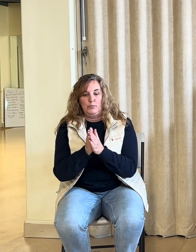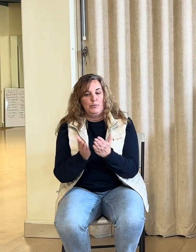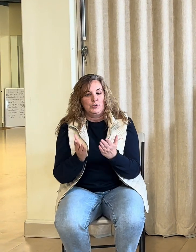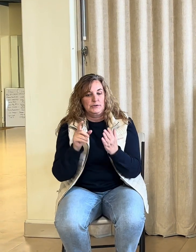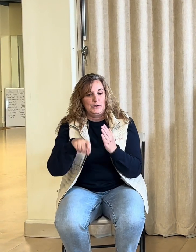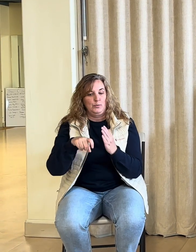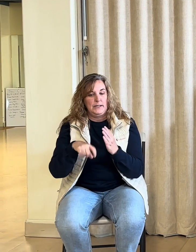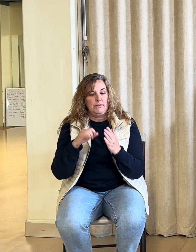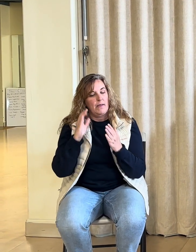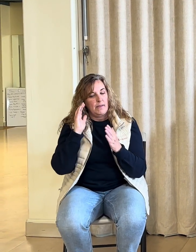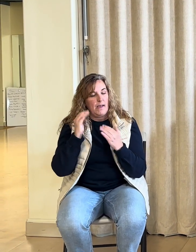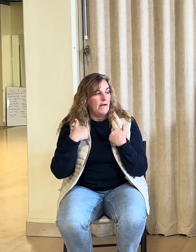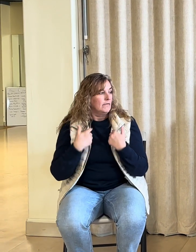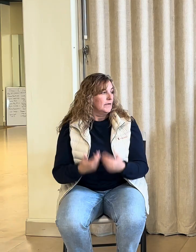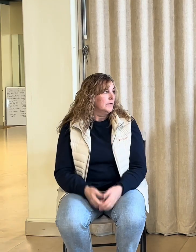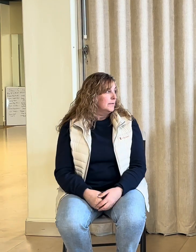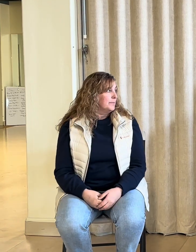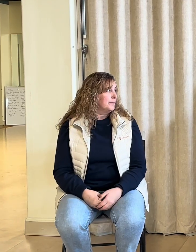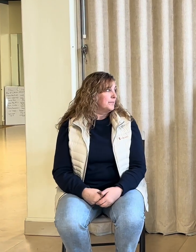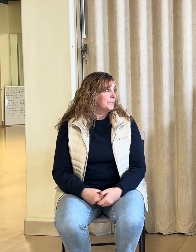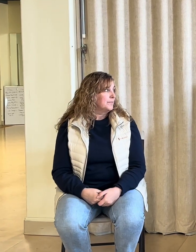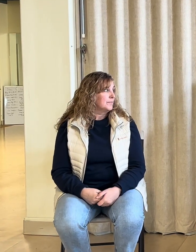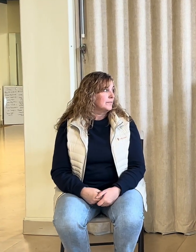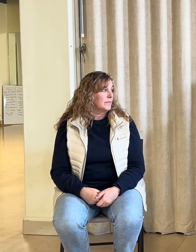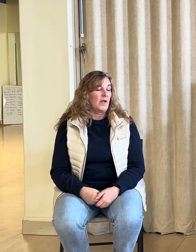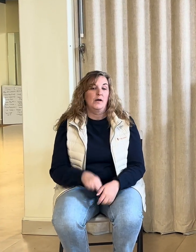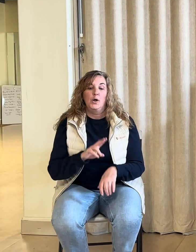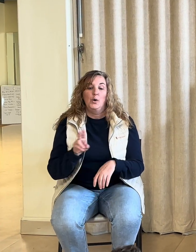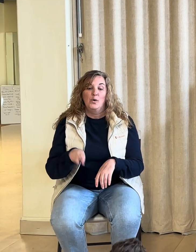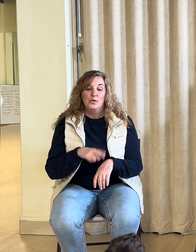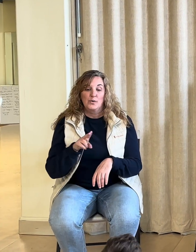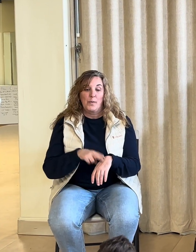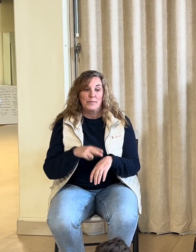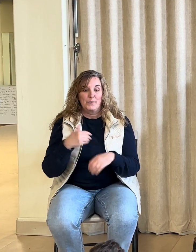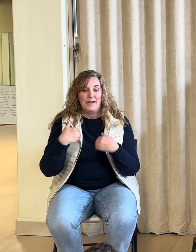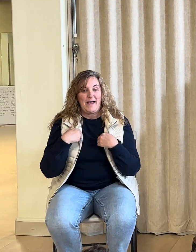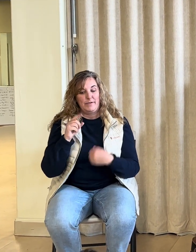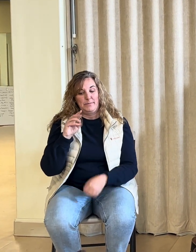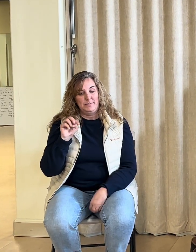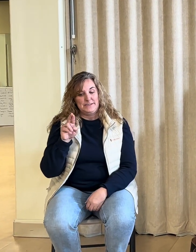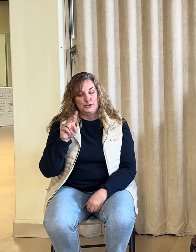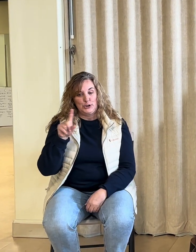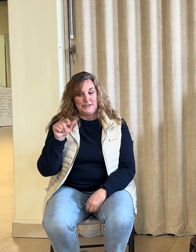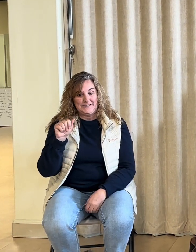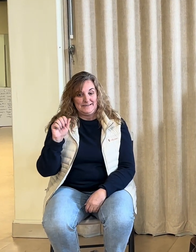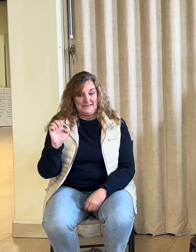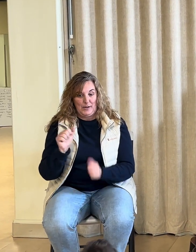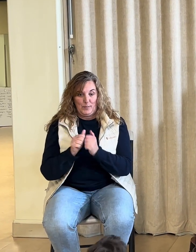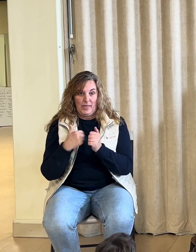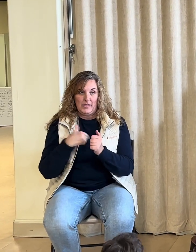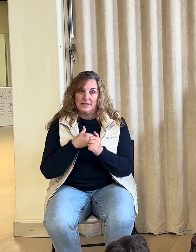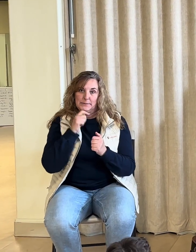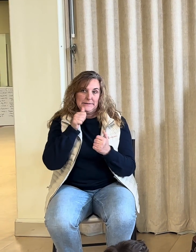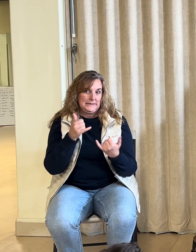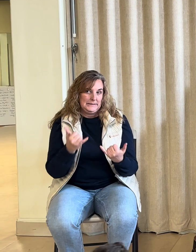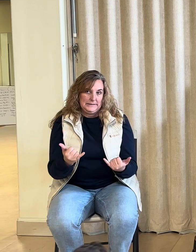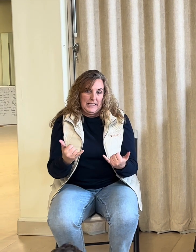that they have. So, normally we do have Mr. Zae with us, and Mr. Zae is not present here today. And